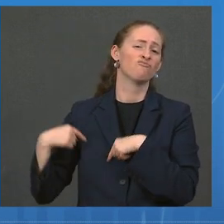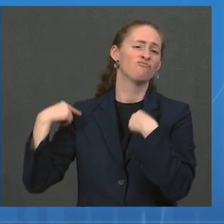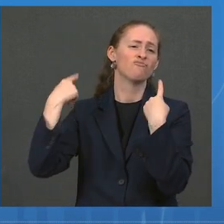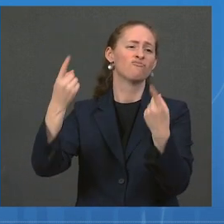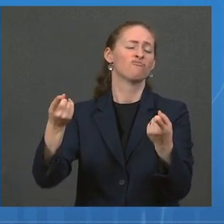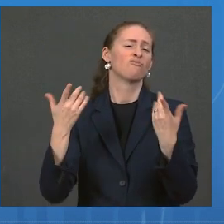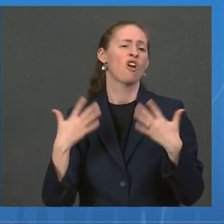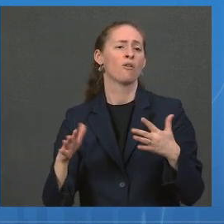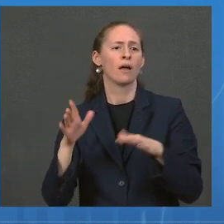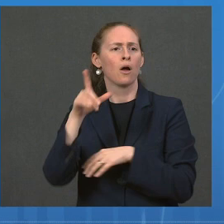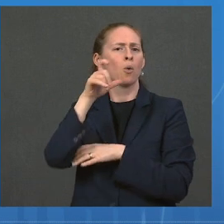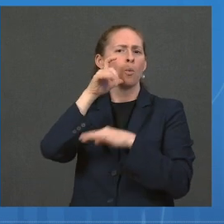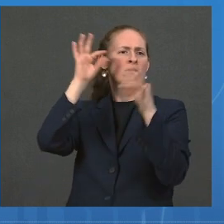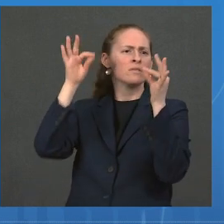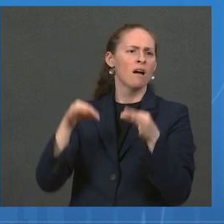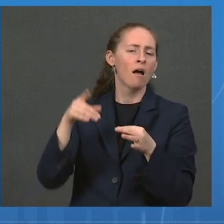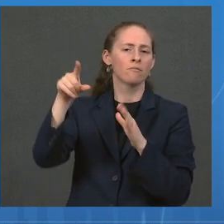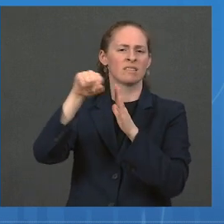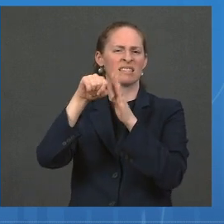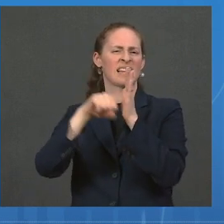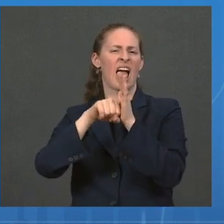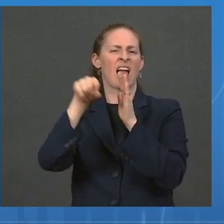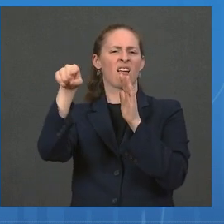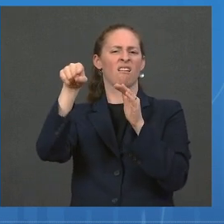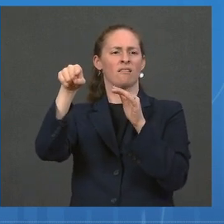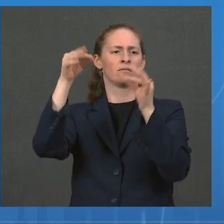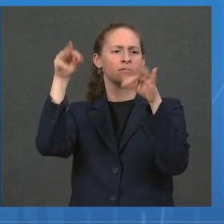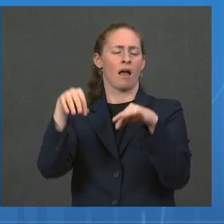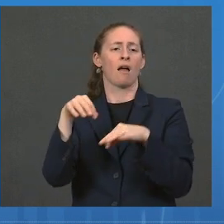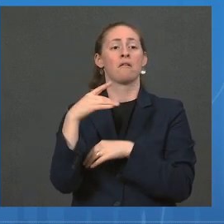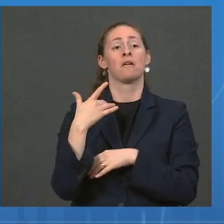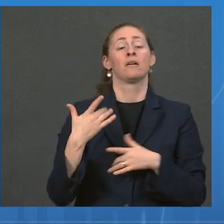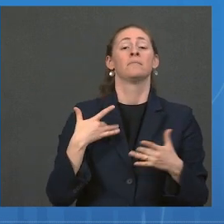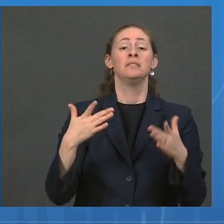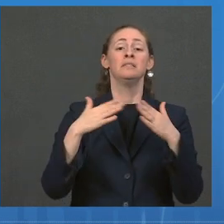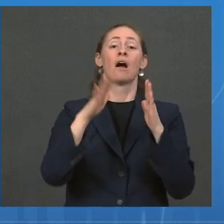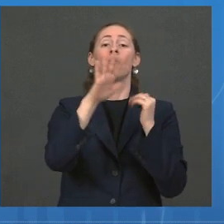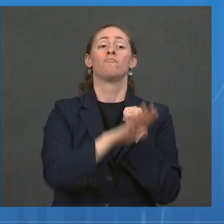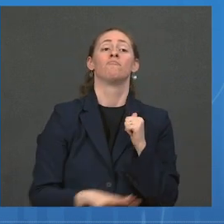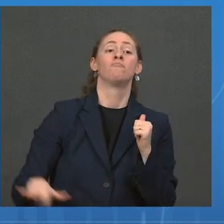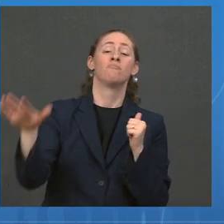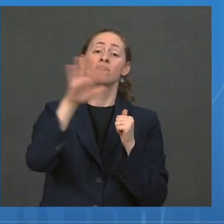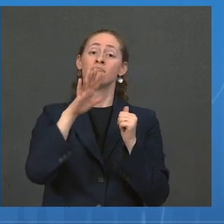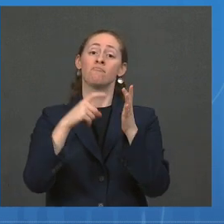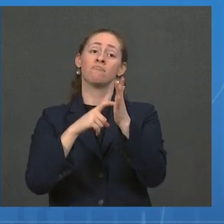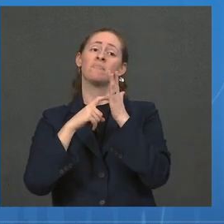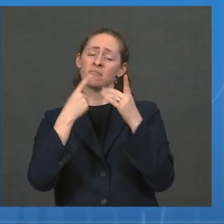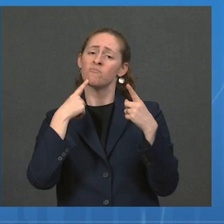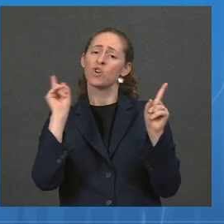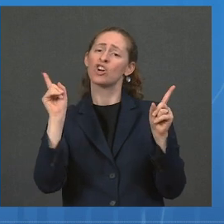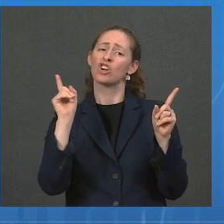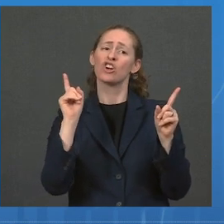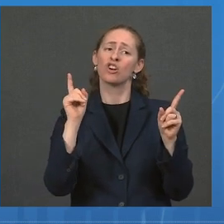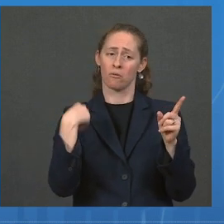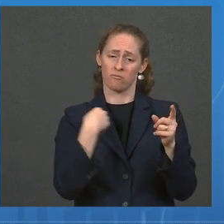and local level. We know that in general requirements work, and we support states and school districts taking actions to ensure